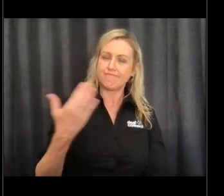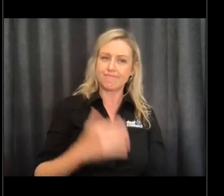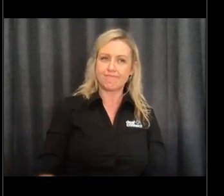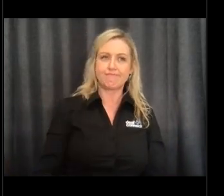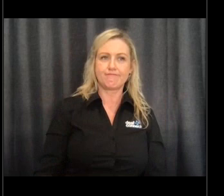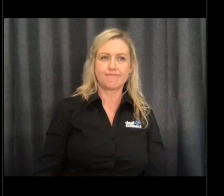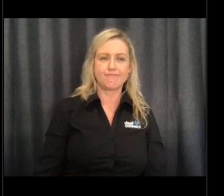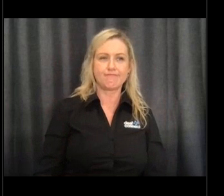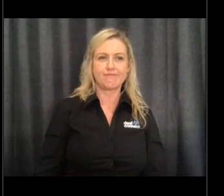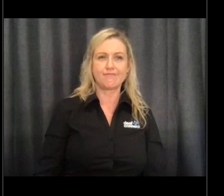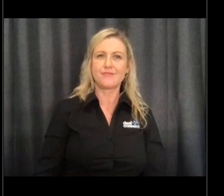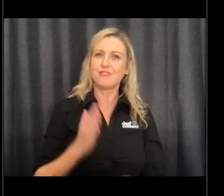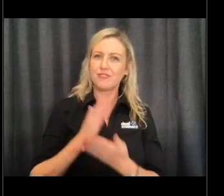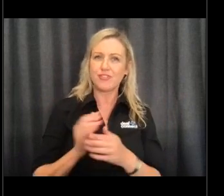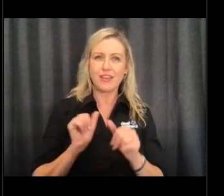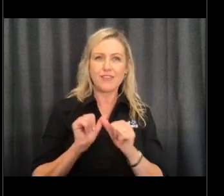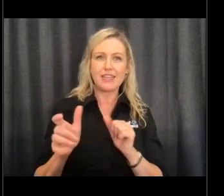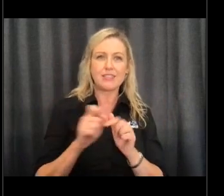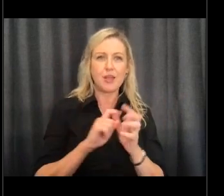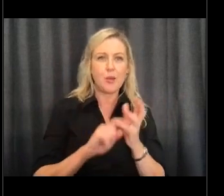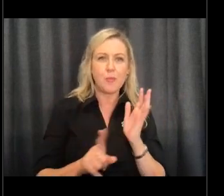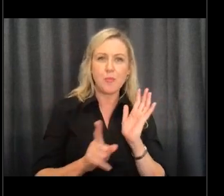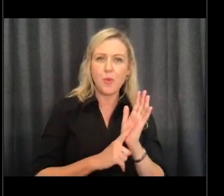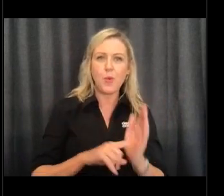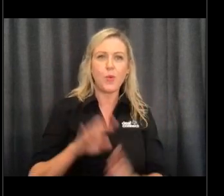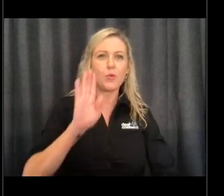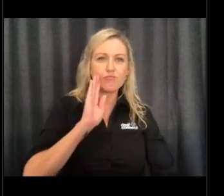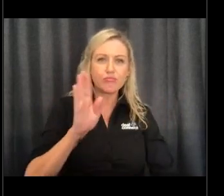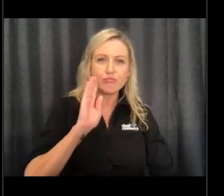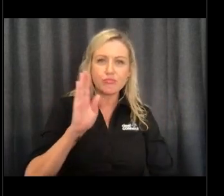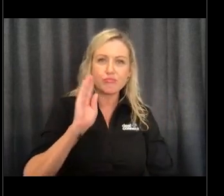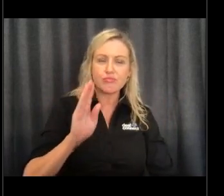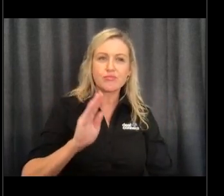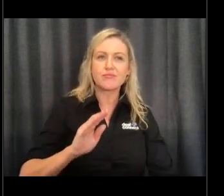It's been fantastic to have Paul here today just to answer the amazing questions that